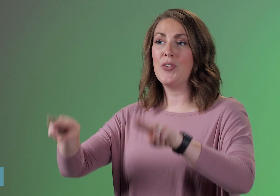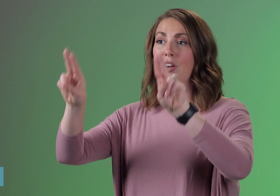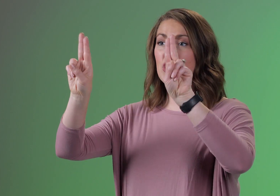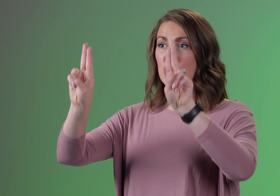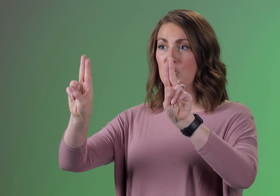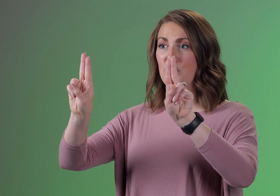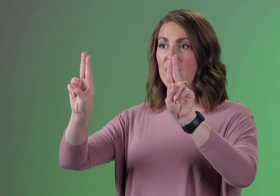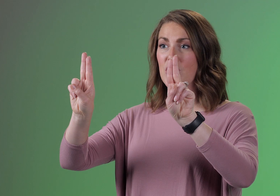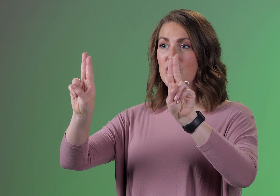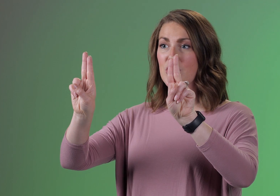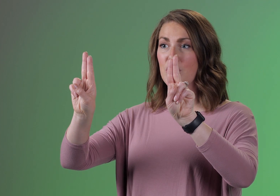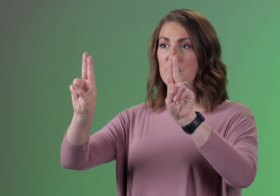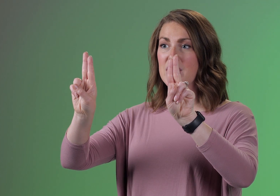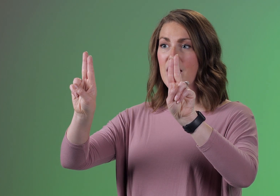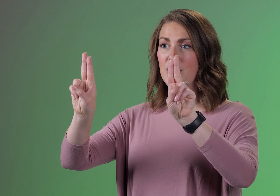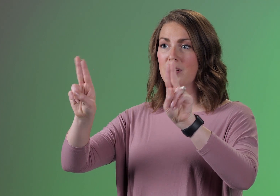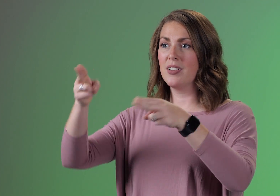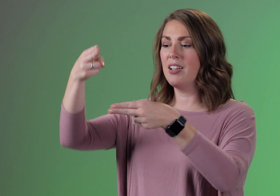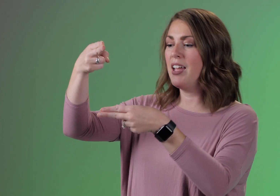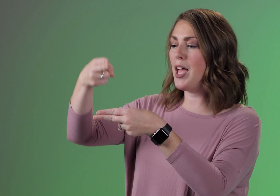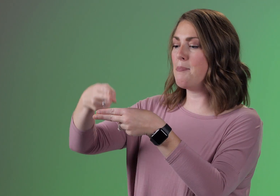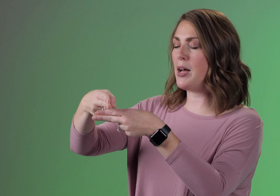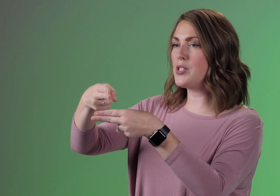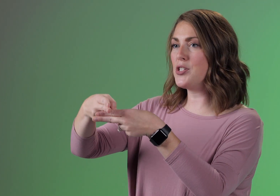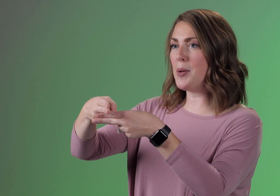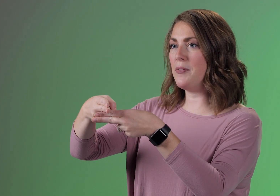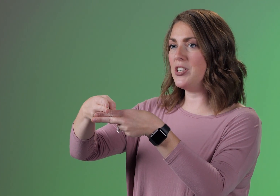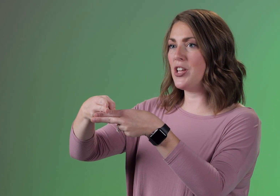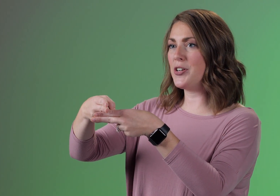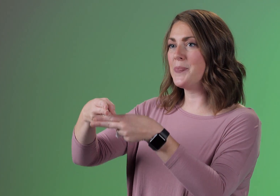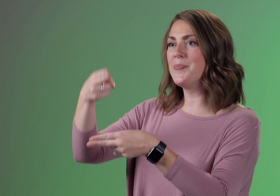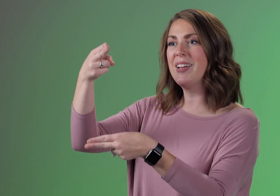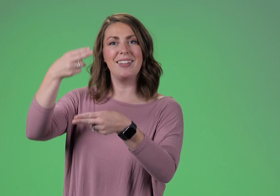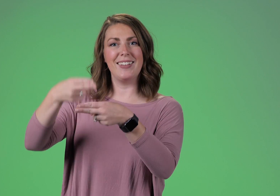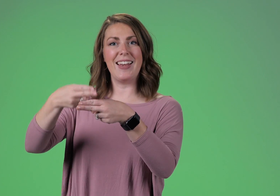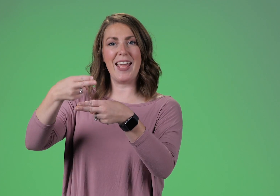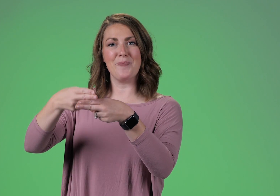you've got your two fingers close together and bounce on top of each other 'name.'